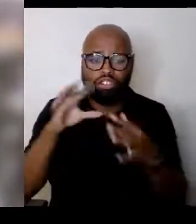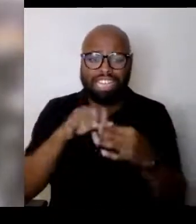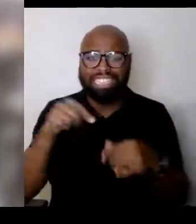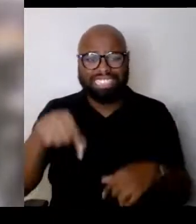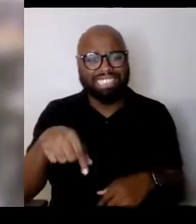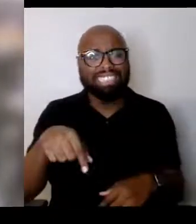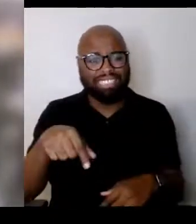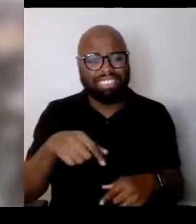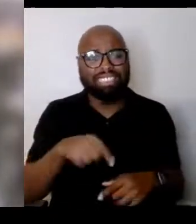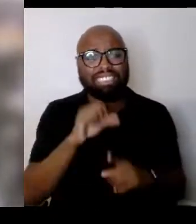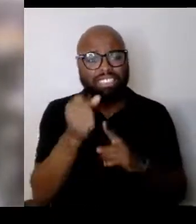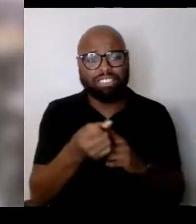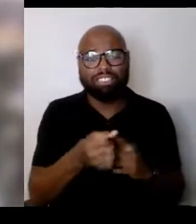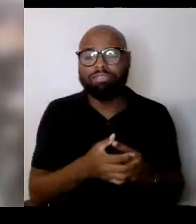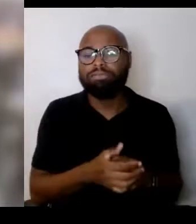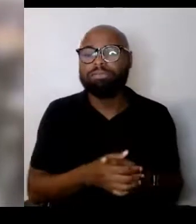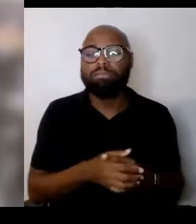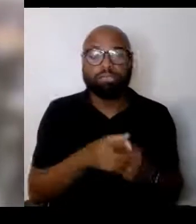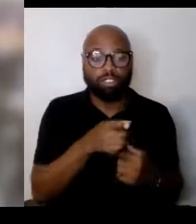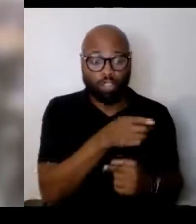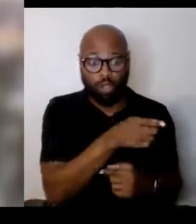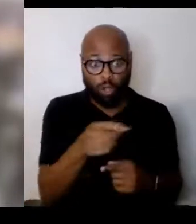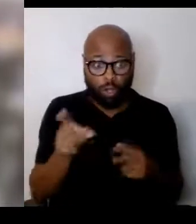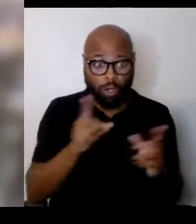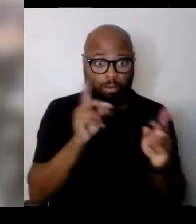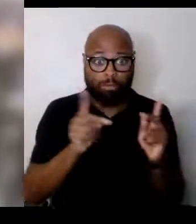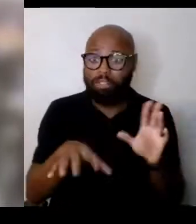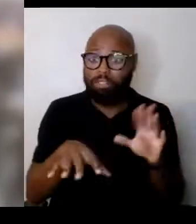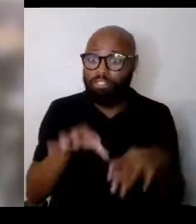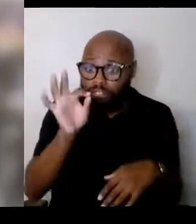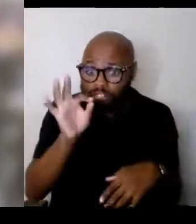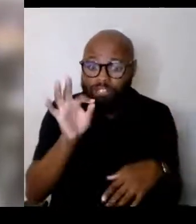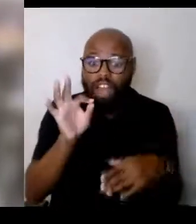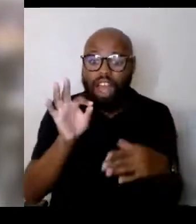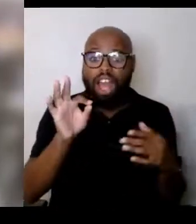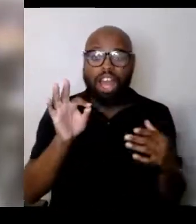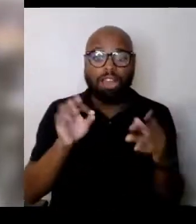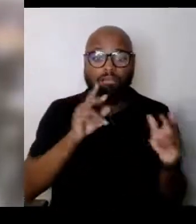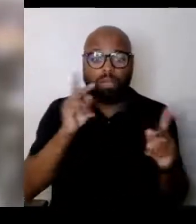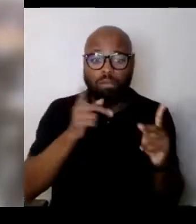in finding another person as the same shoes as them who are working on the issue